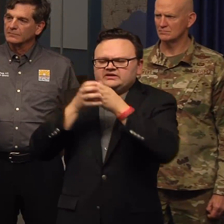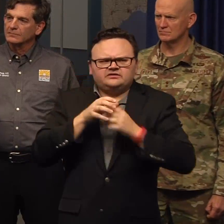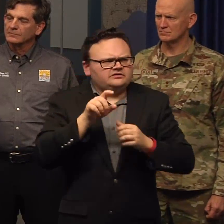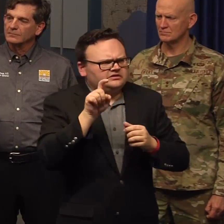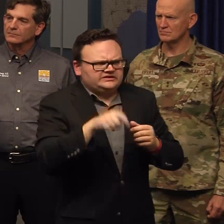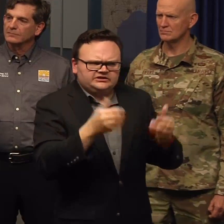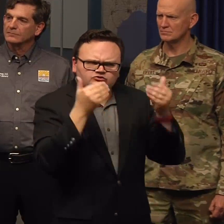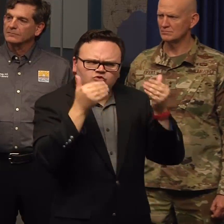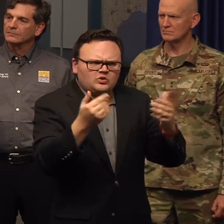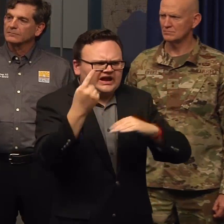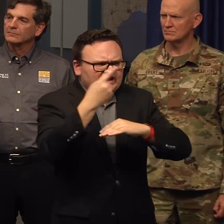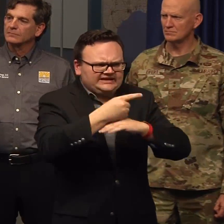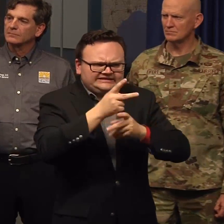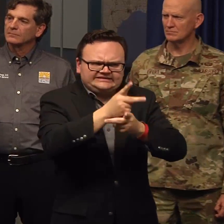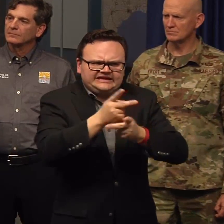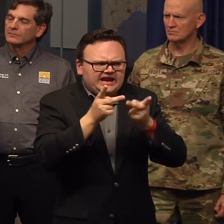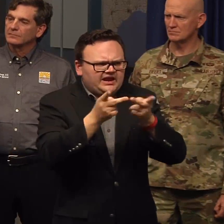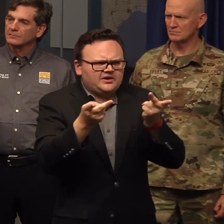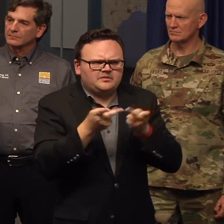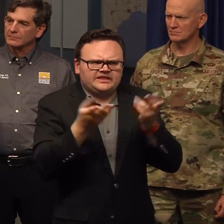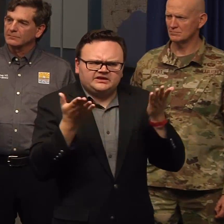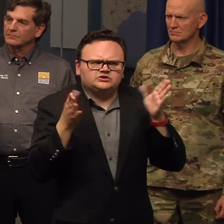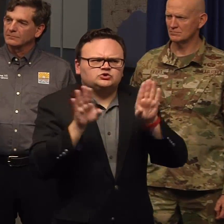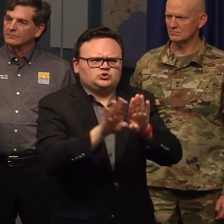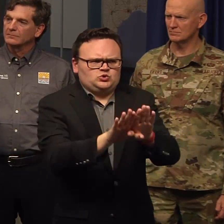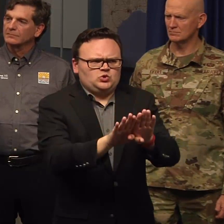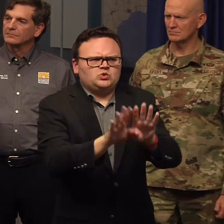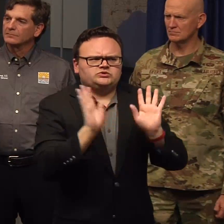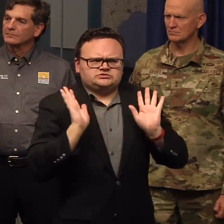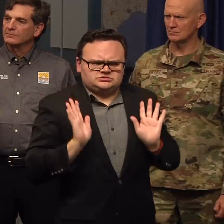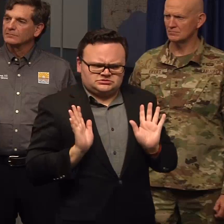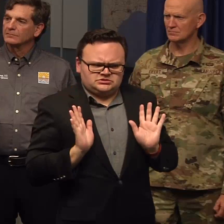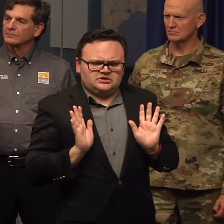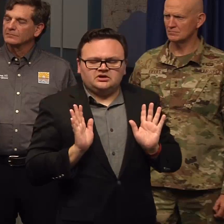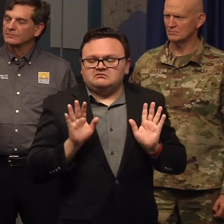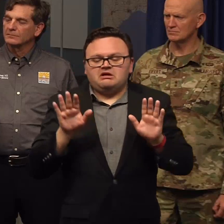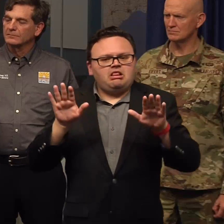PARENTS, THEY'RE TRYING TO MAKE THE BEST OF THIS AND I'M JUST VERY CONCERNED ABOUT TRYING TO MAKE IT MORE DIFFICULT FOR THEM